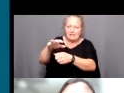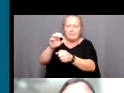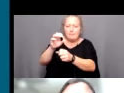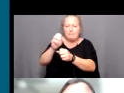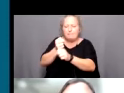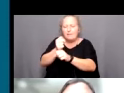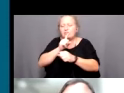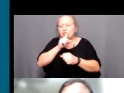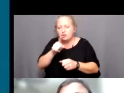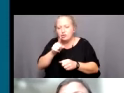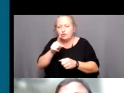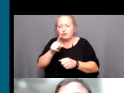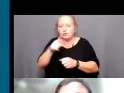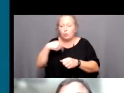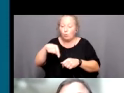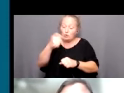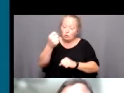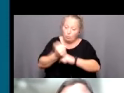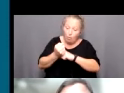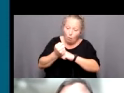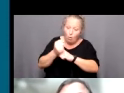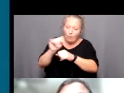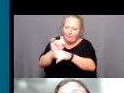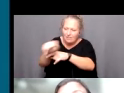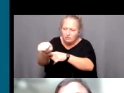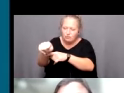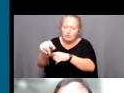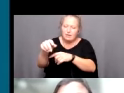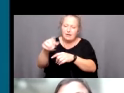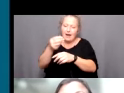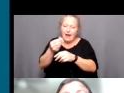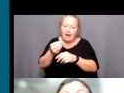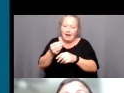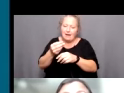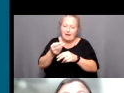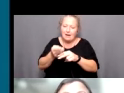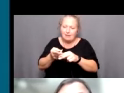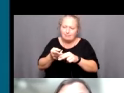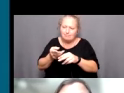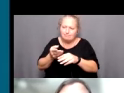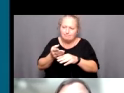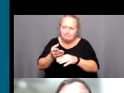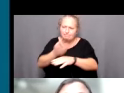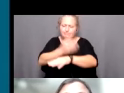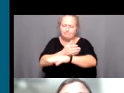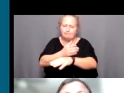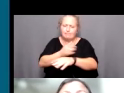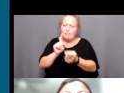particularly to make sure that we support the industry in upskilling and